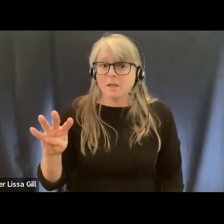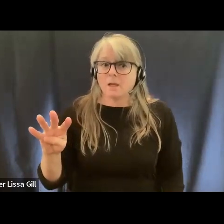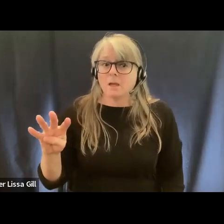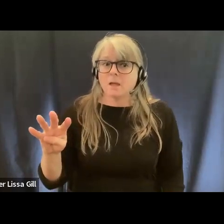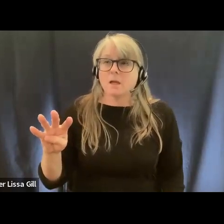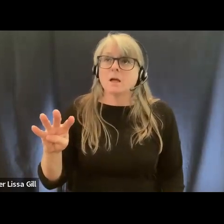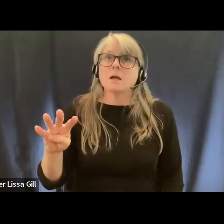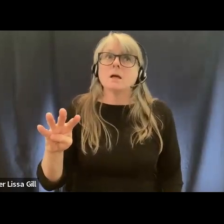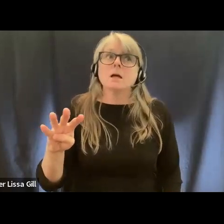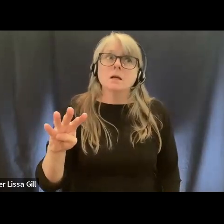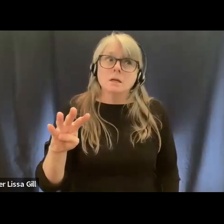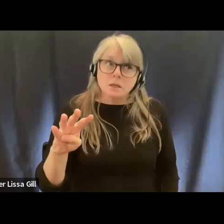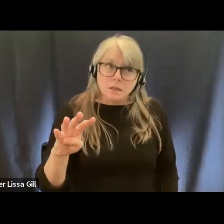There are communities that pop up that are 55 and older, which is fine for 55 people.